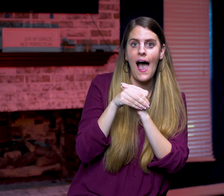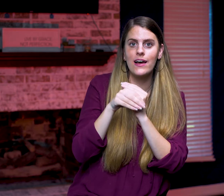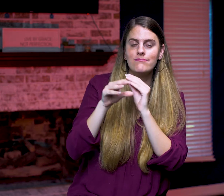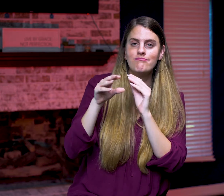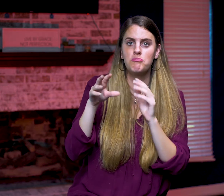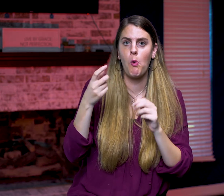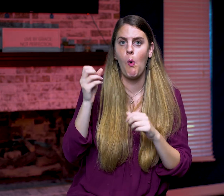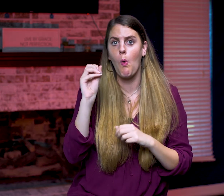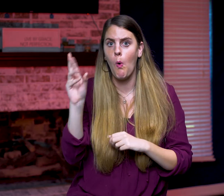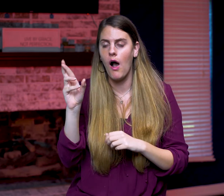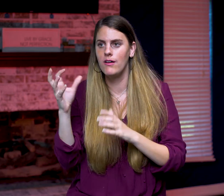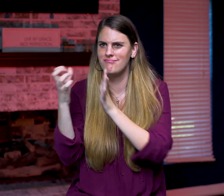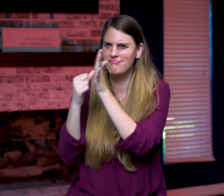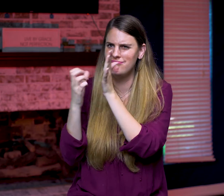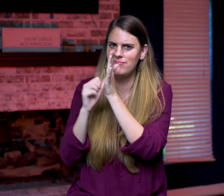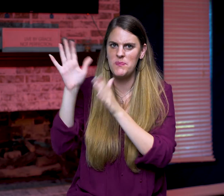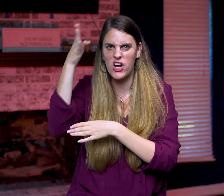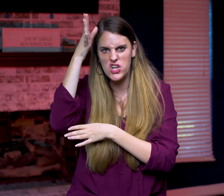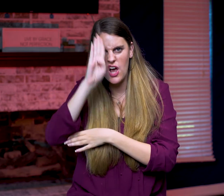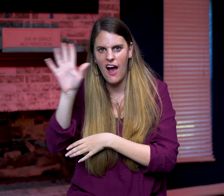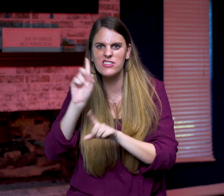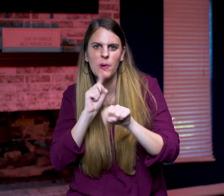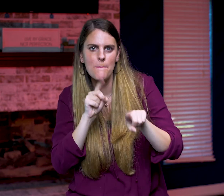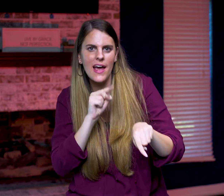or subtract from God’s commands.